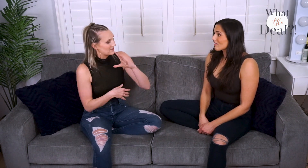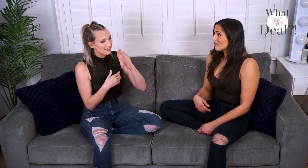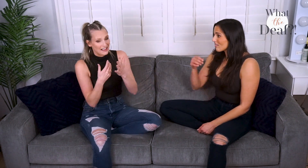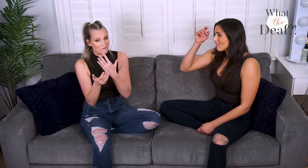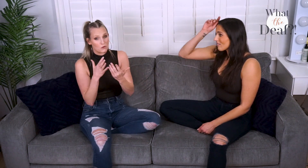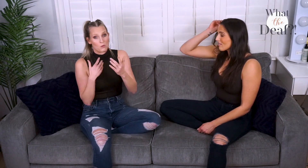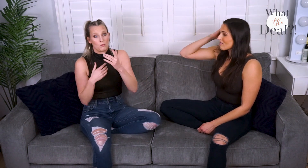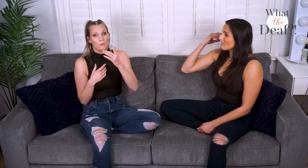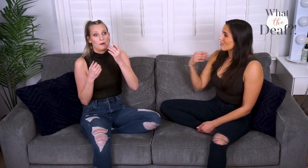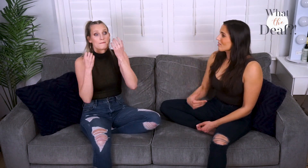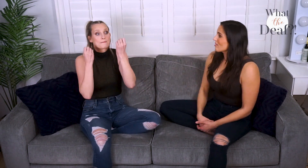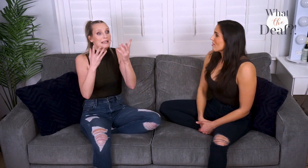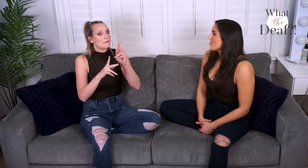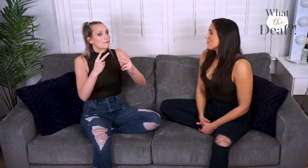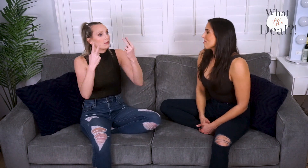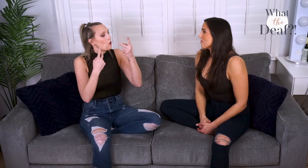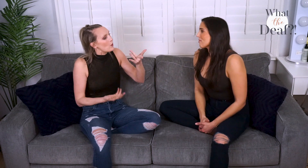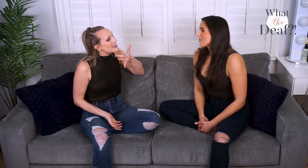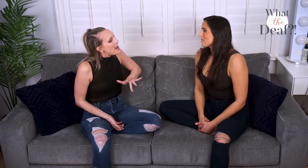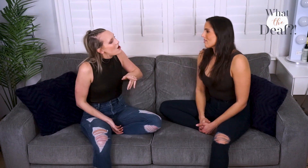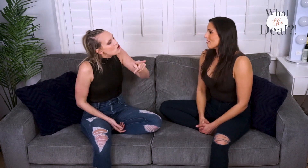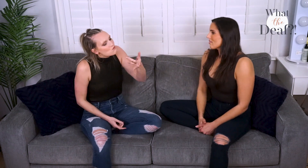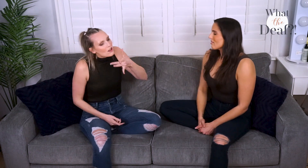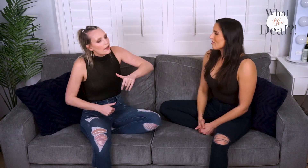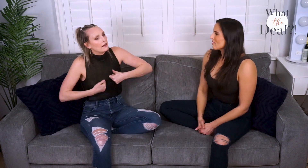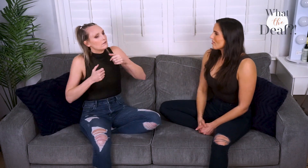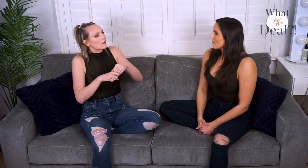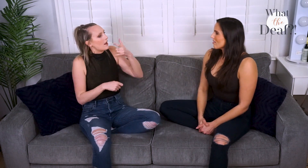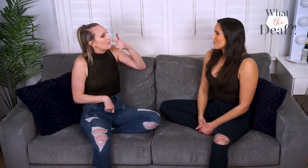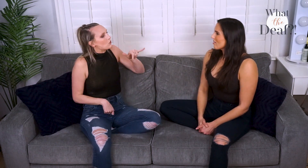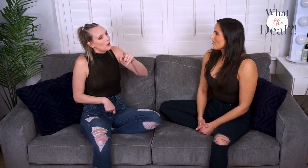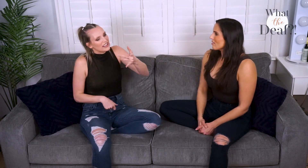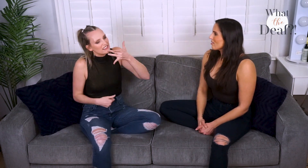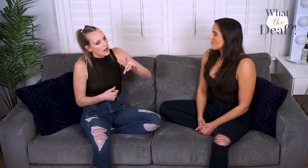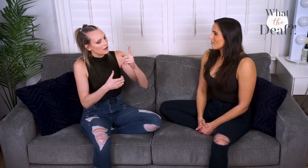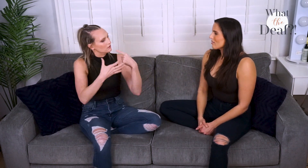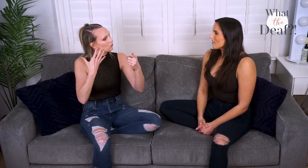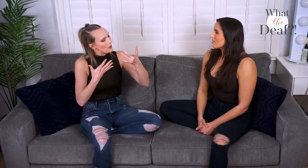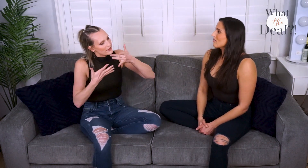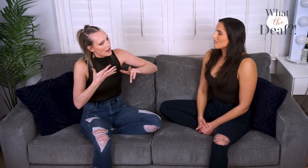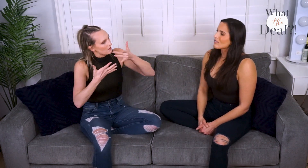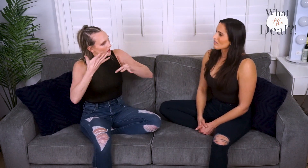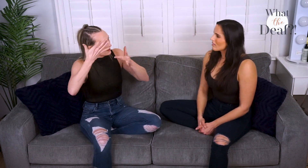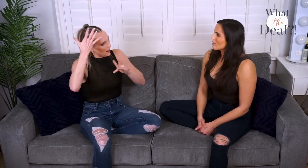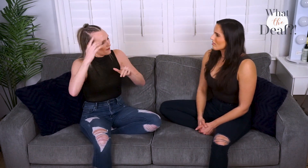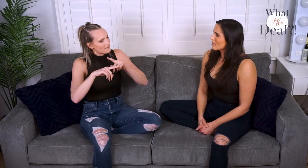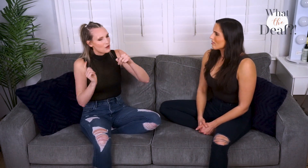Even though a lot of people look at me, and say, "Oh, you're so lucky, you're so lucky to live in California, you're lucky for this and lucky for that,"